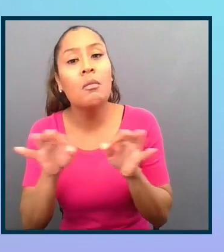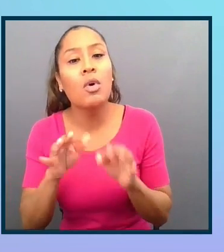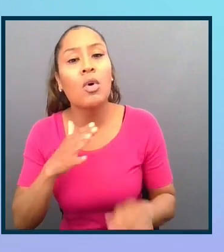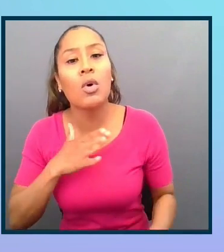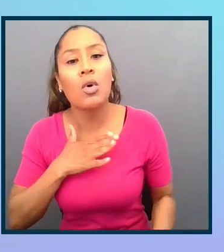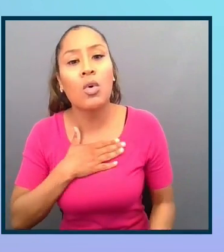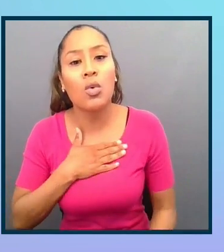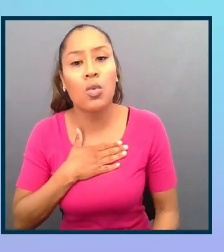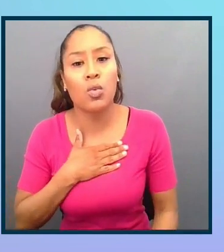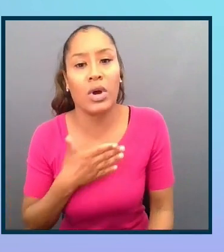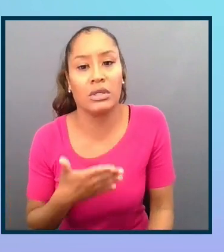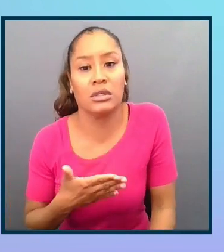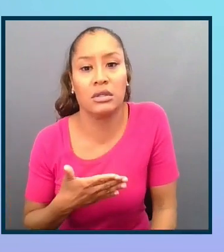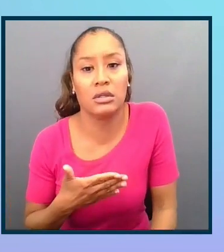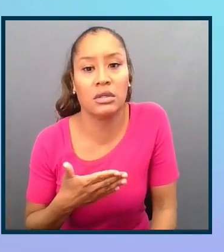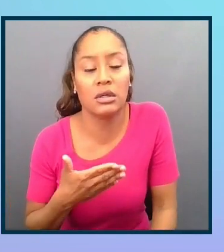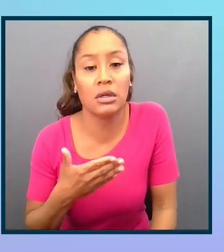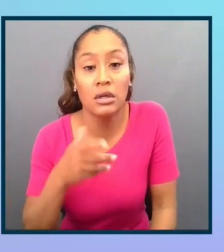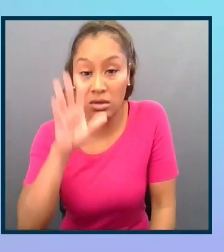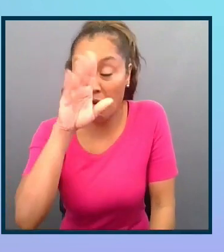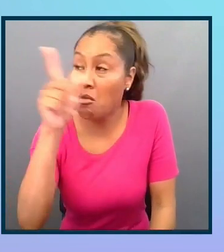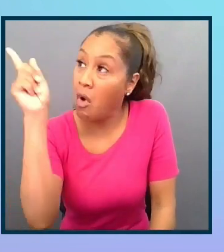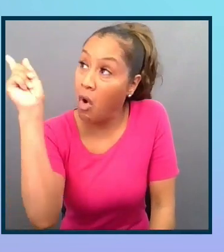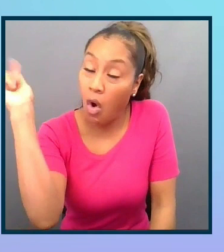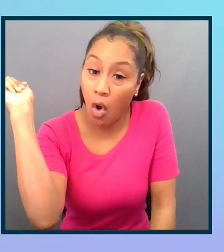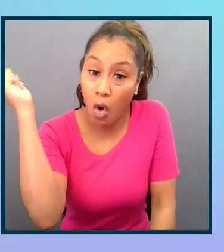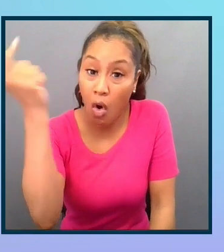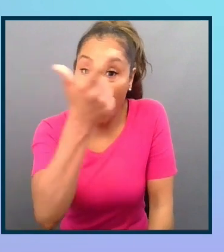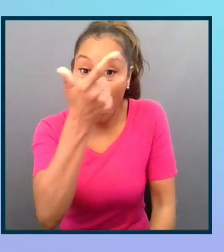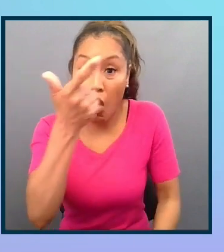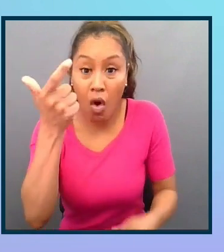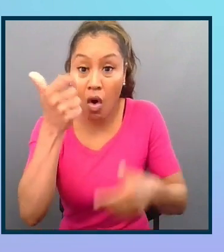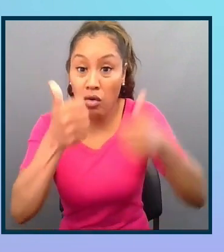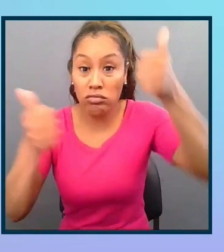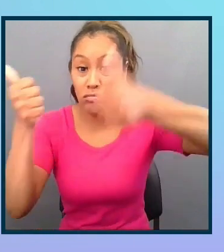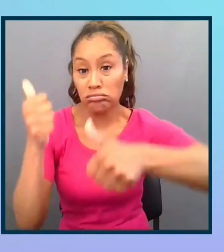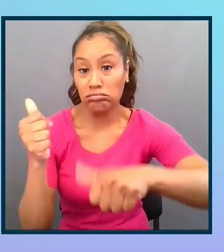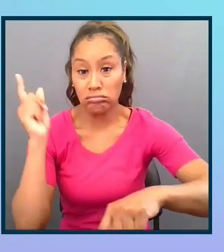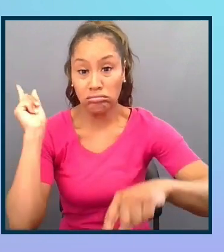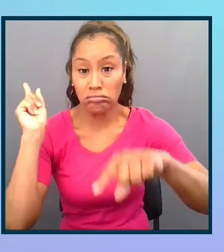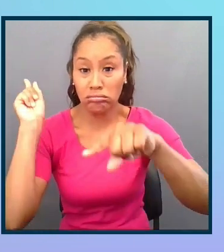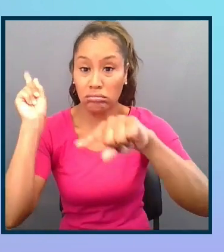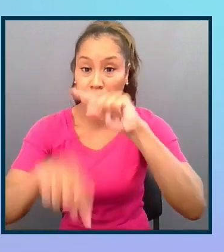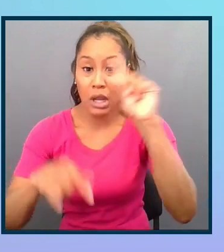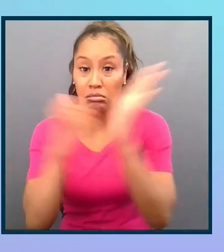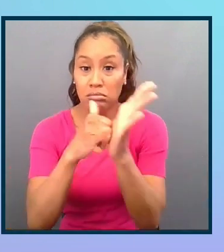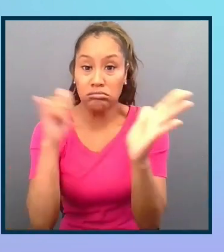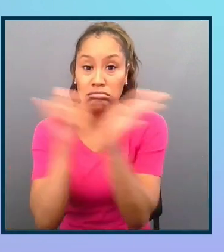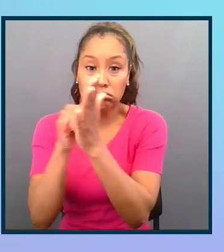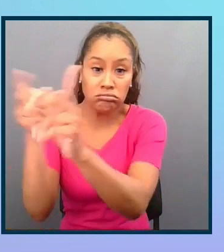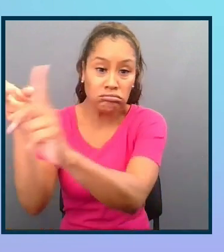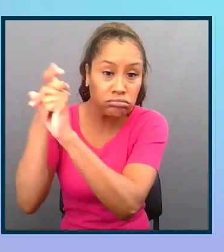that not all leadership teams can be bought in. And not to put yourself